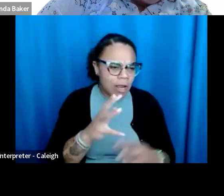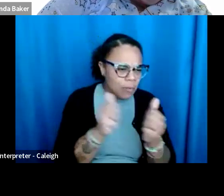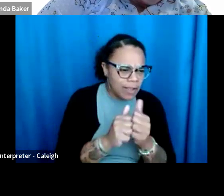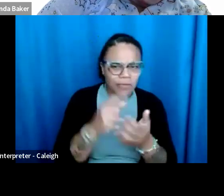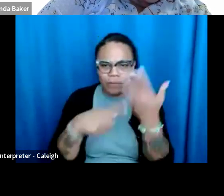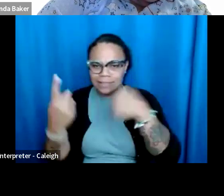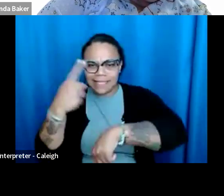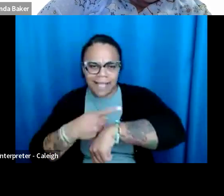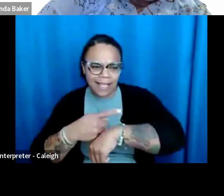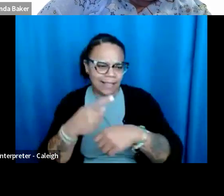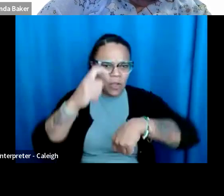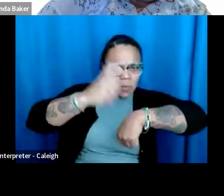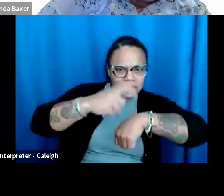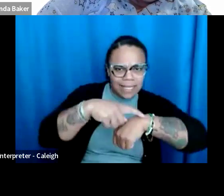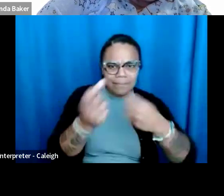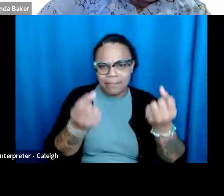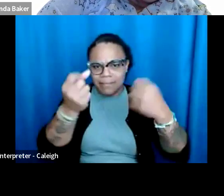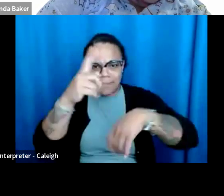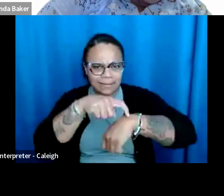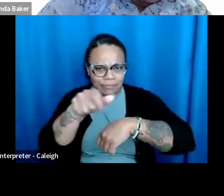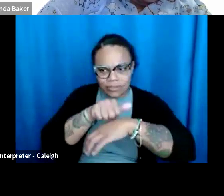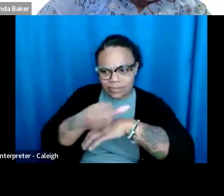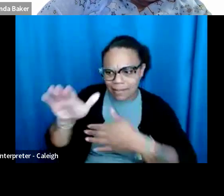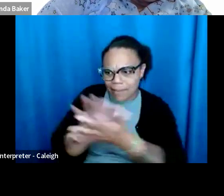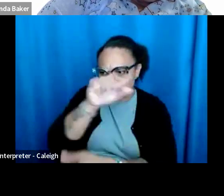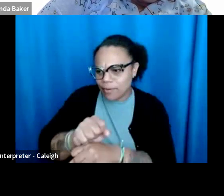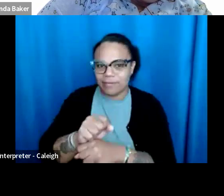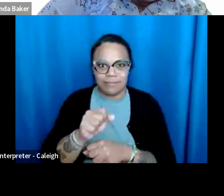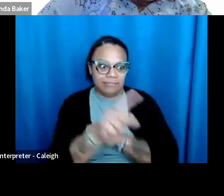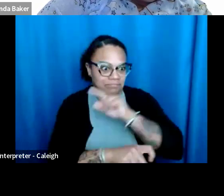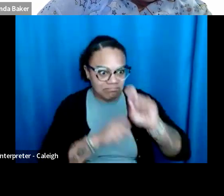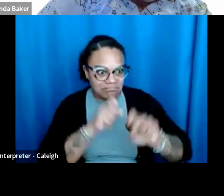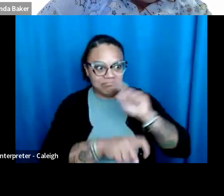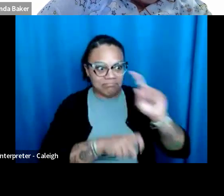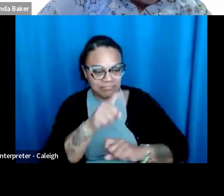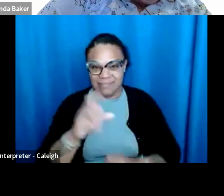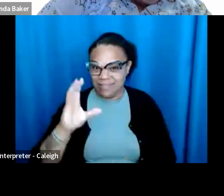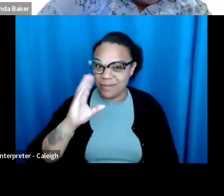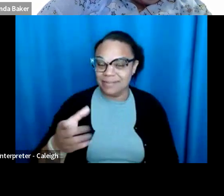and how many times you sent that paperwork that you sent them. But I just use that as an example.